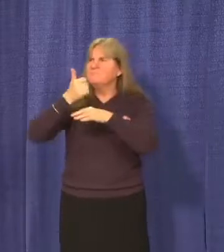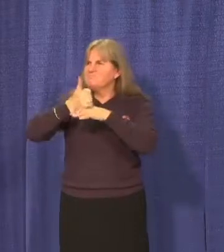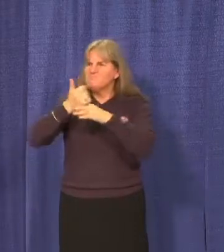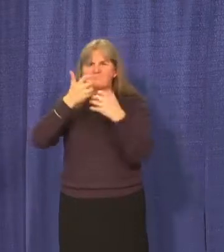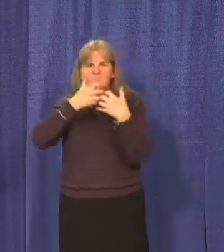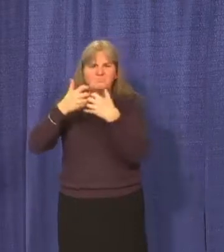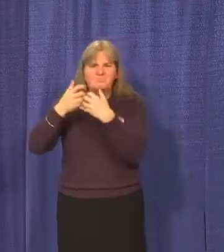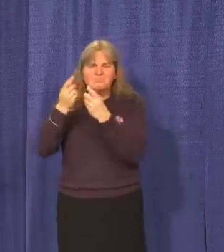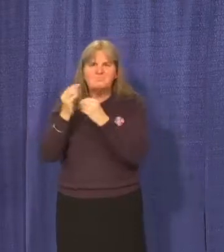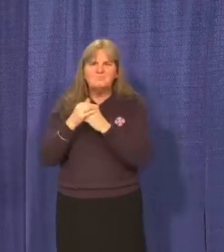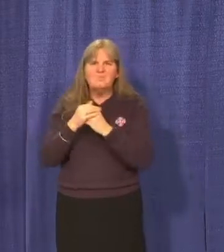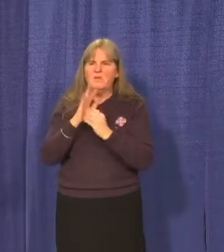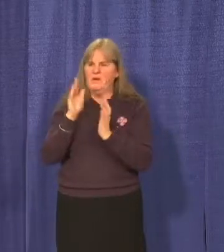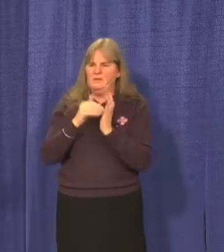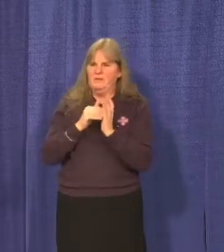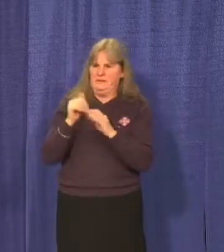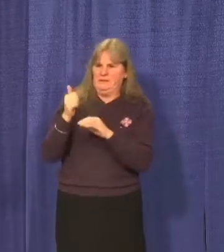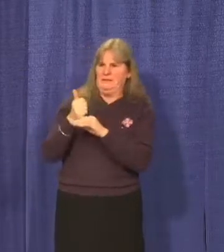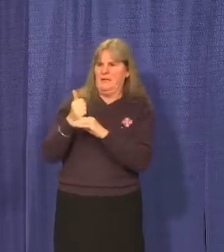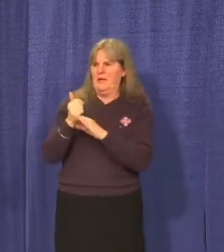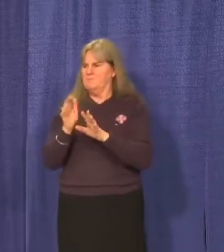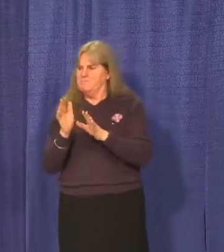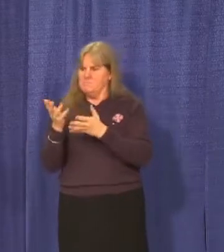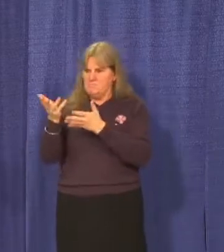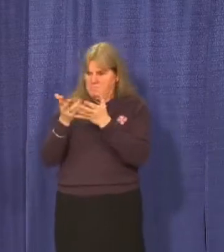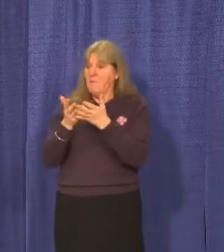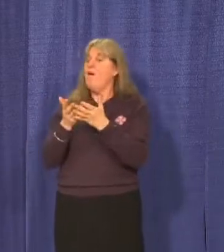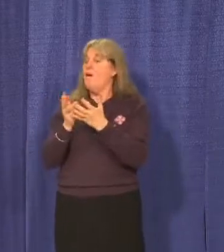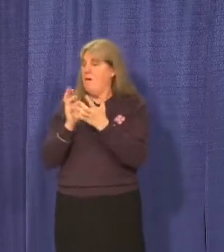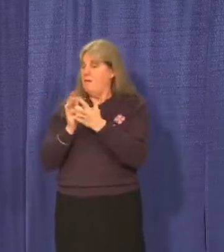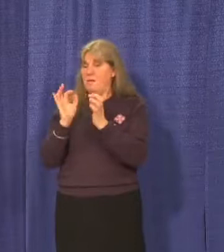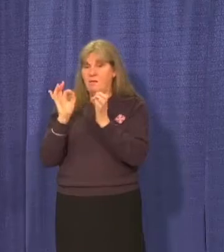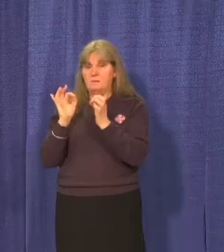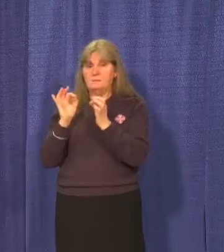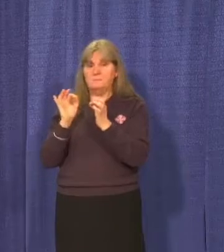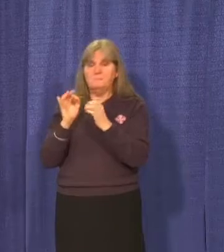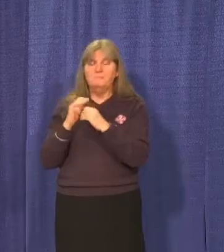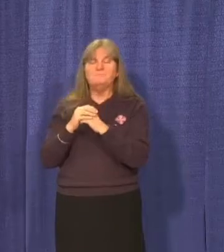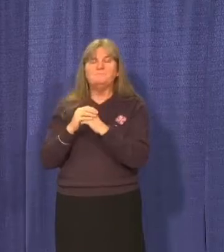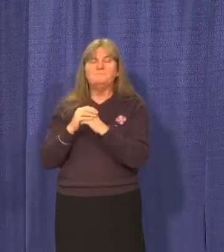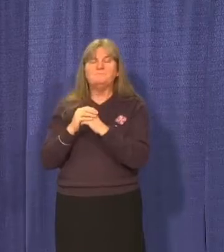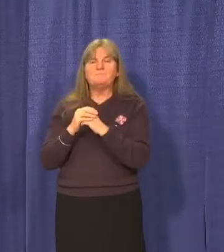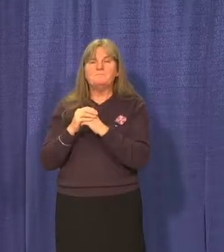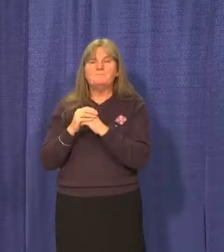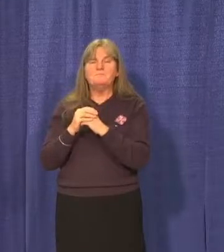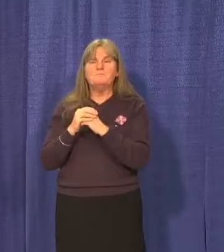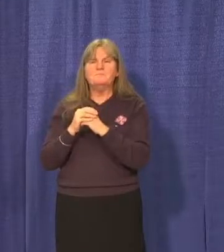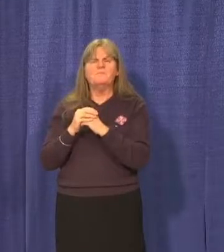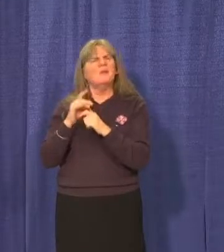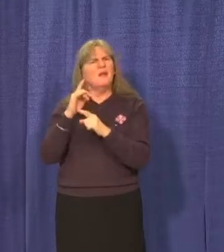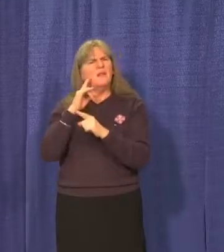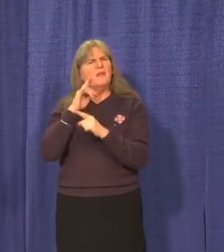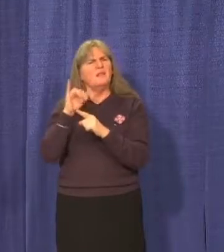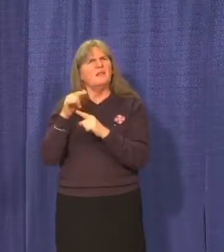then work with them to establish where these clinics are going to be best suited in each of those communities. And I think that was basically